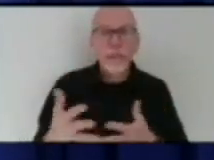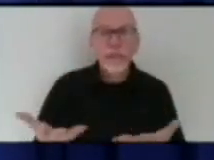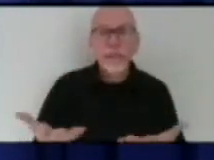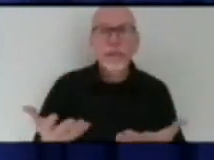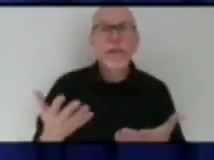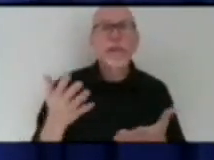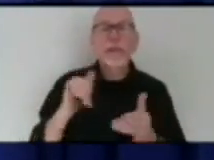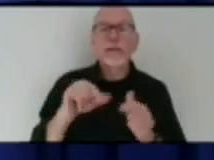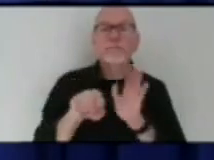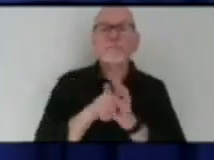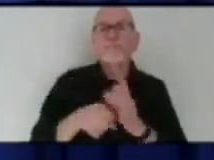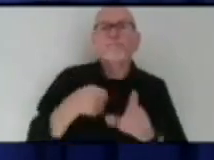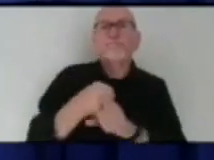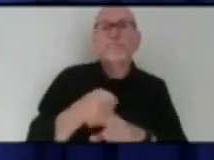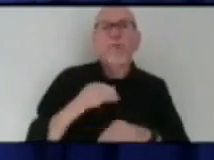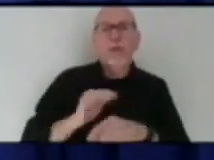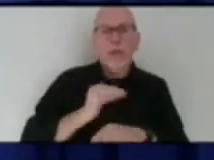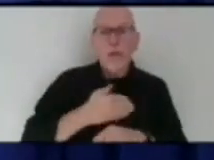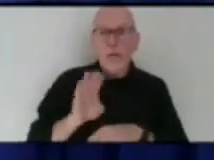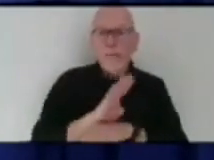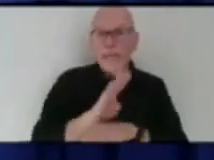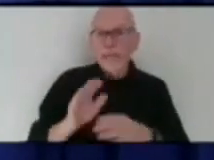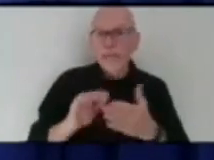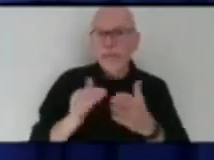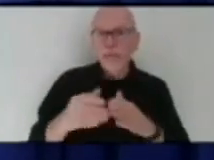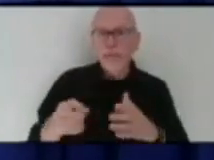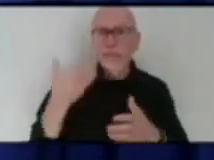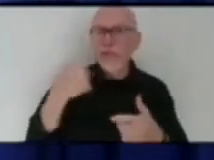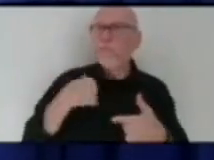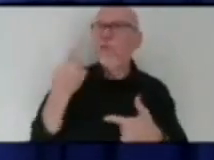on our business community being one of the best convention cities and on the